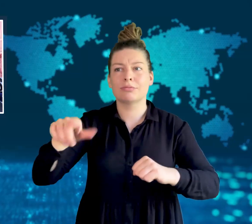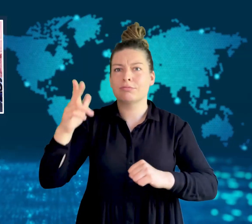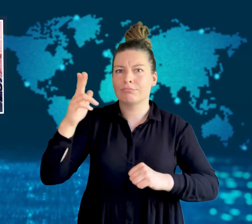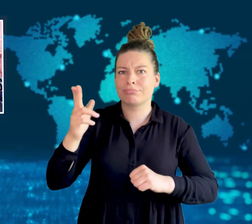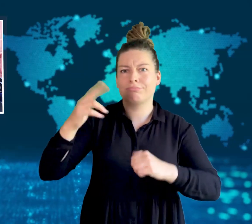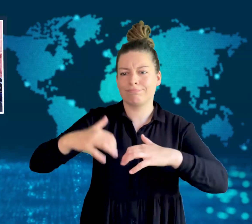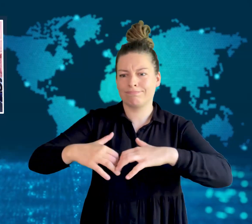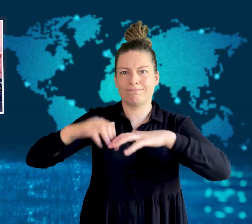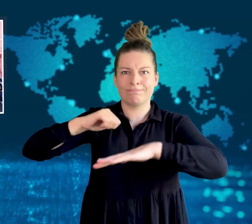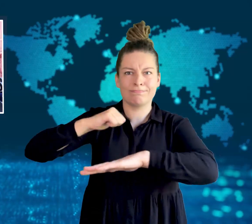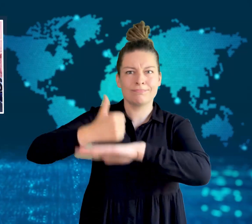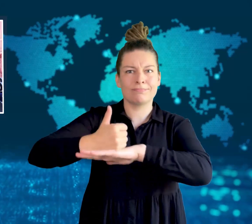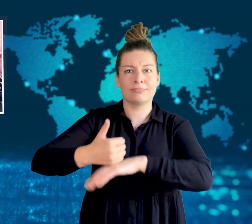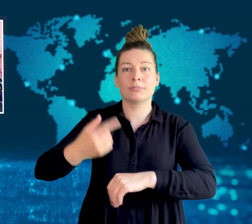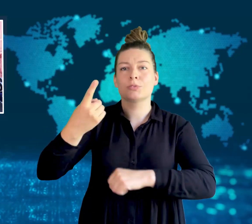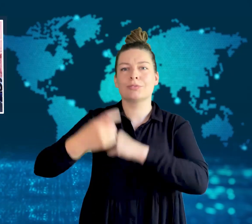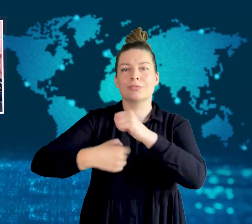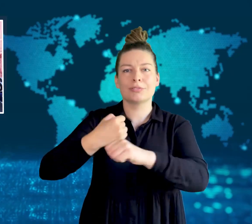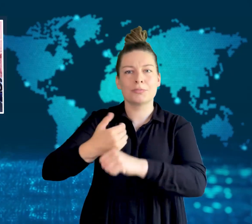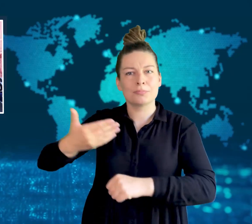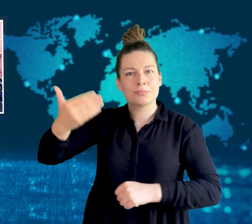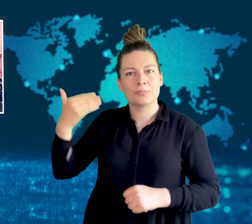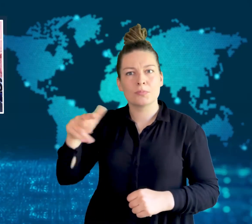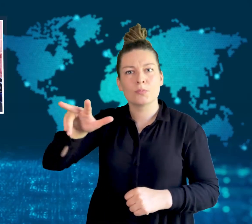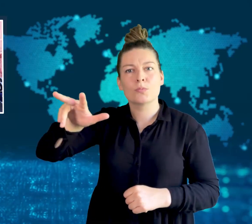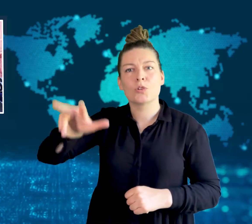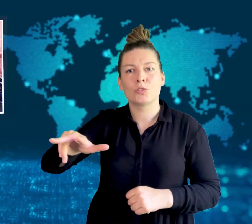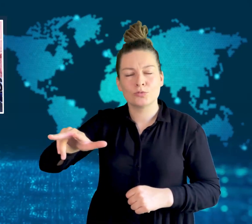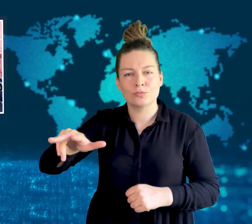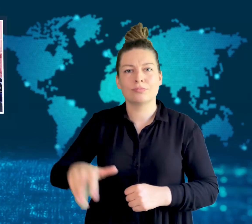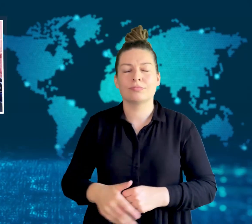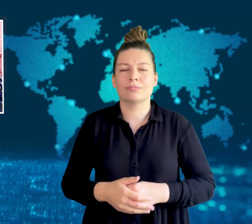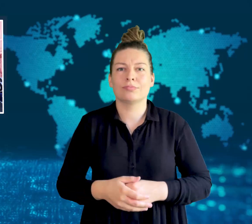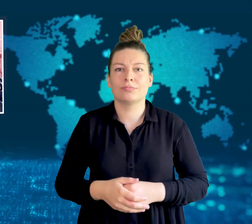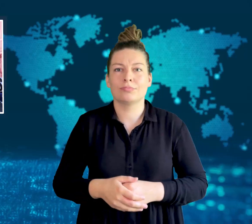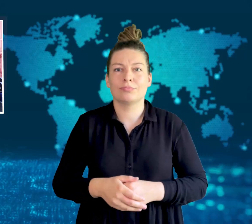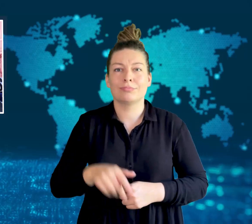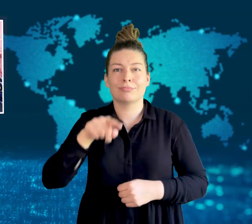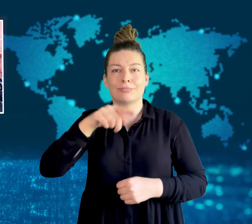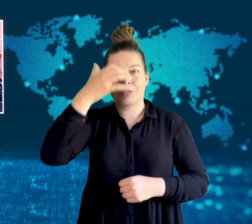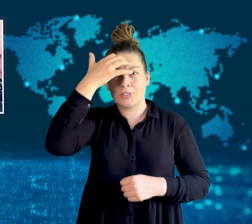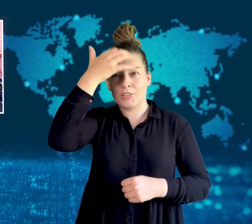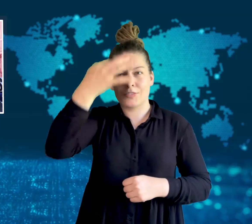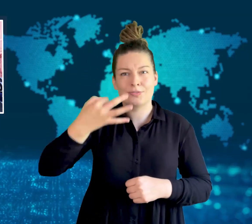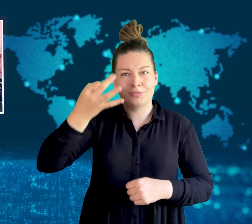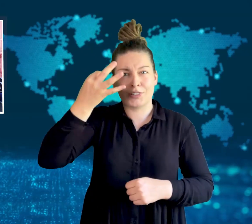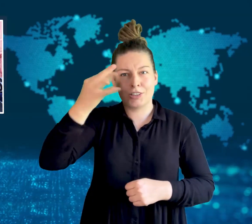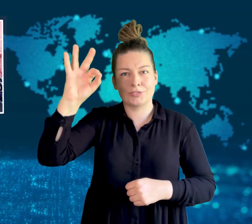It is an organization of activist groups that started in March of this year.